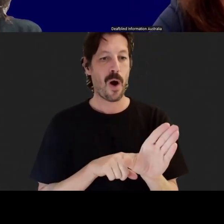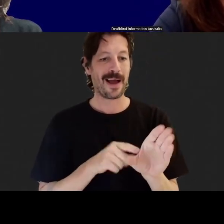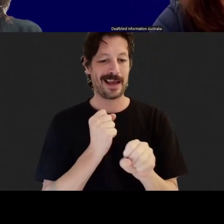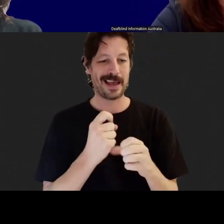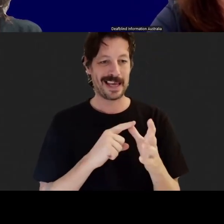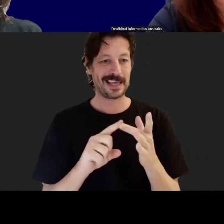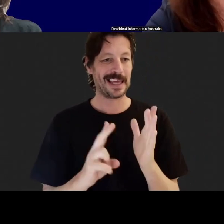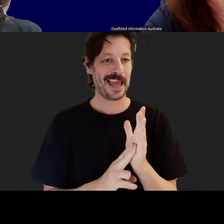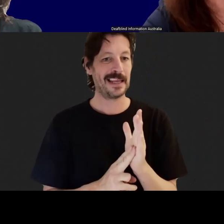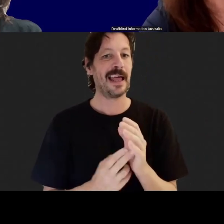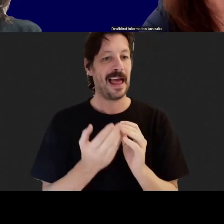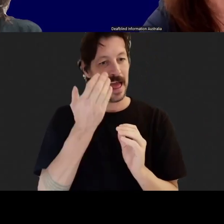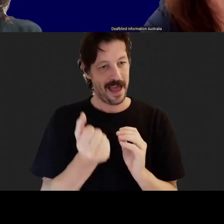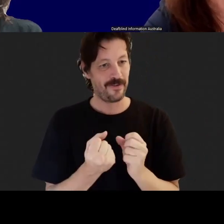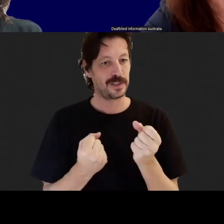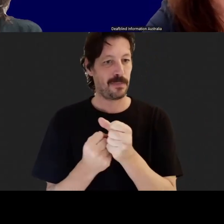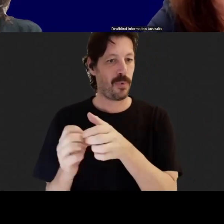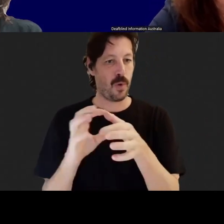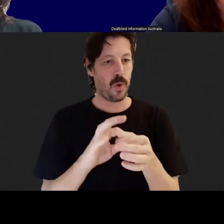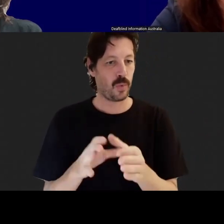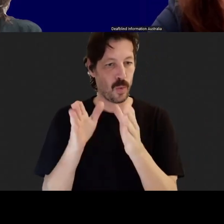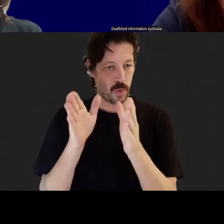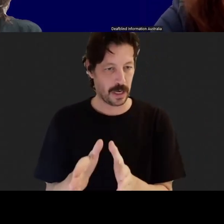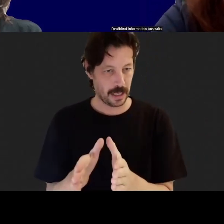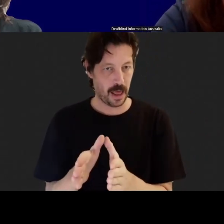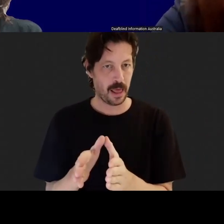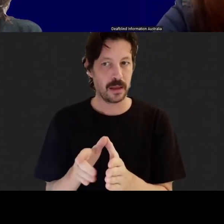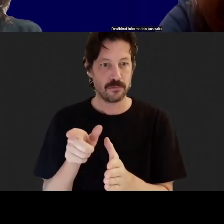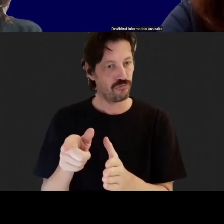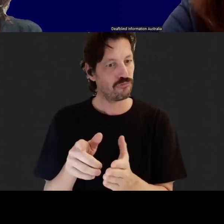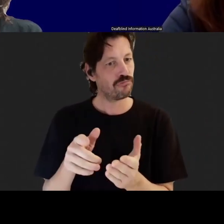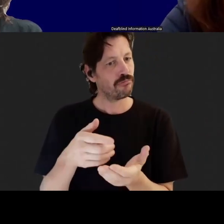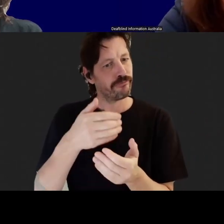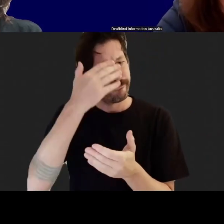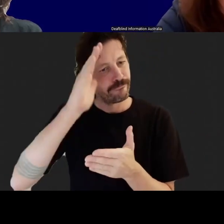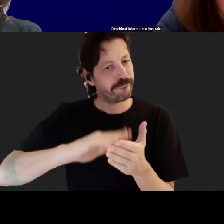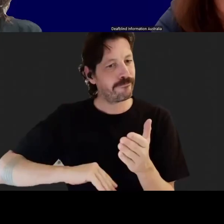support coordinators who are experienced in supporting people with deafblindness.